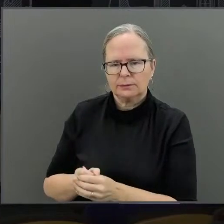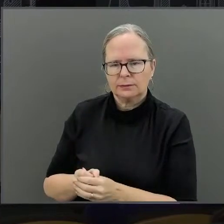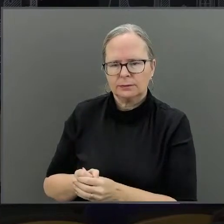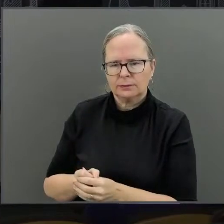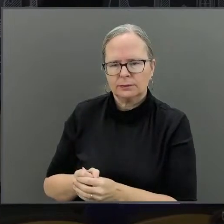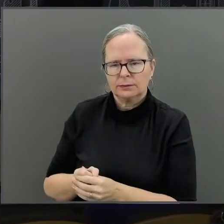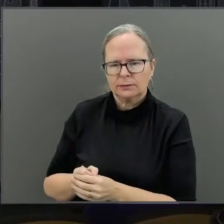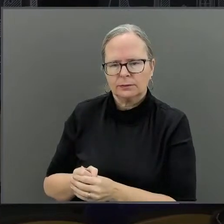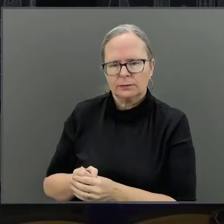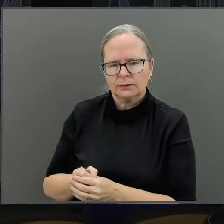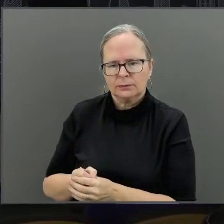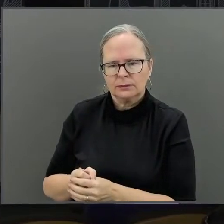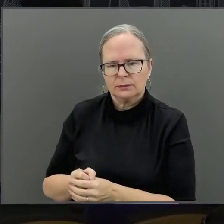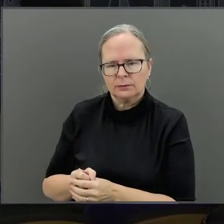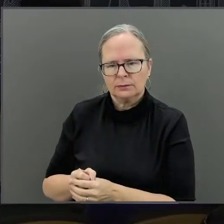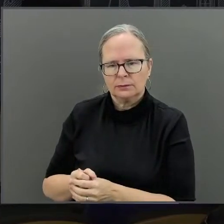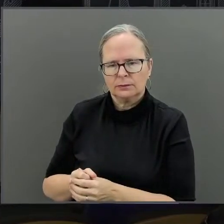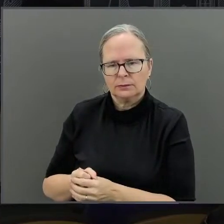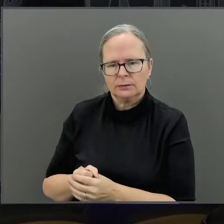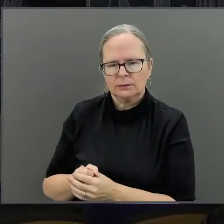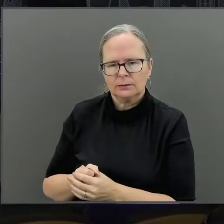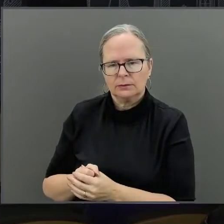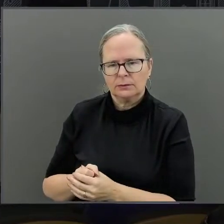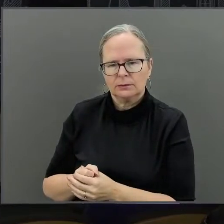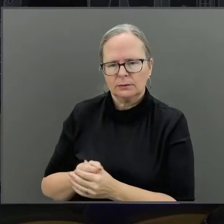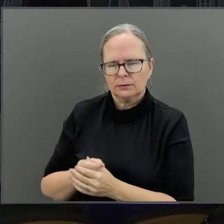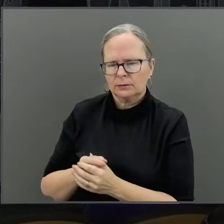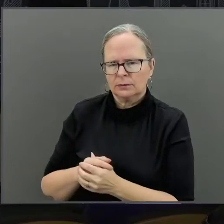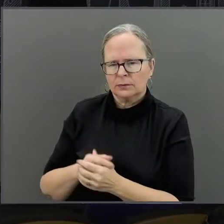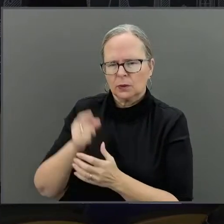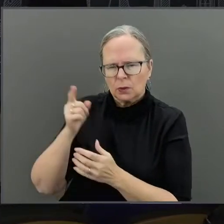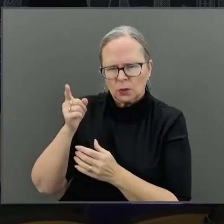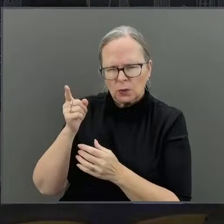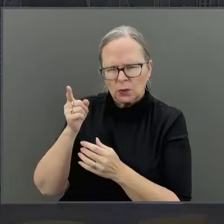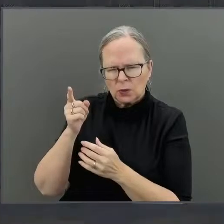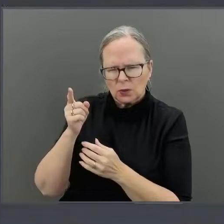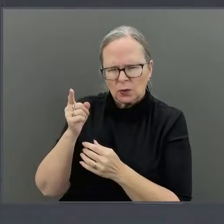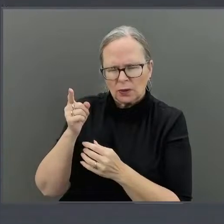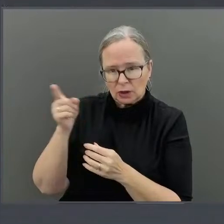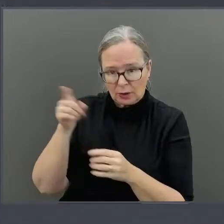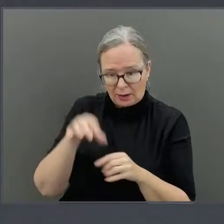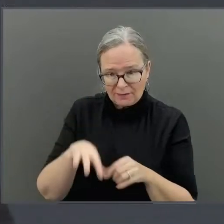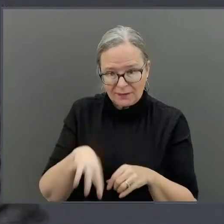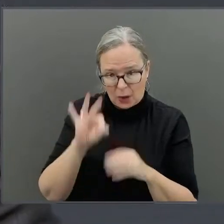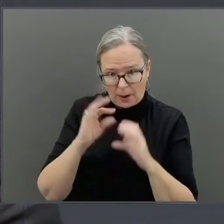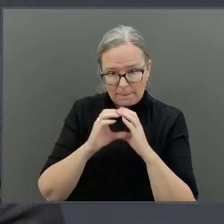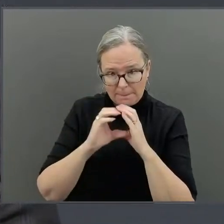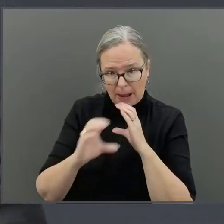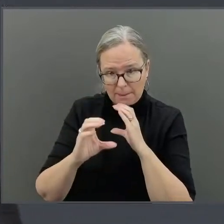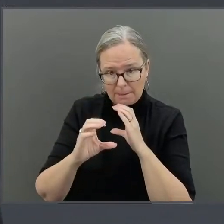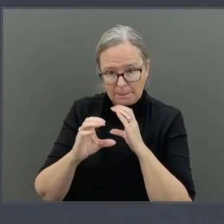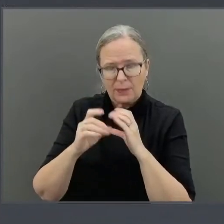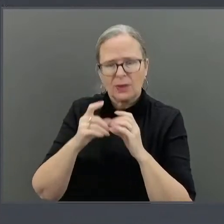of cutting out and can you um say which pot spot it was at yeah so uh thanks for the question so